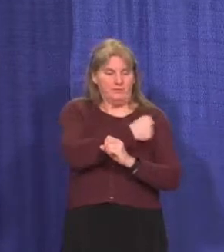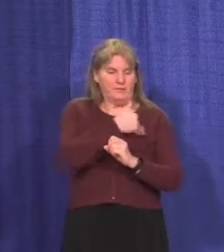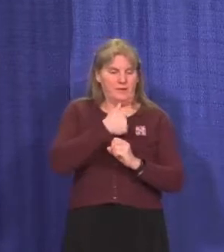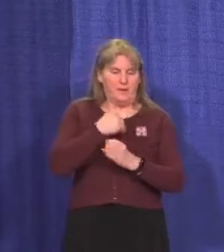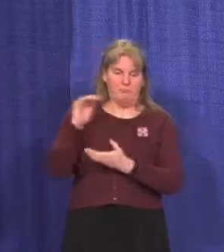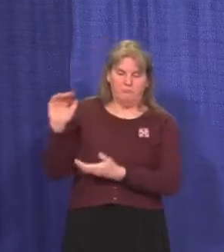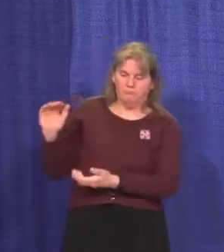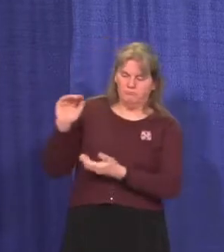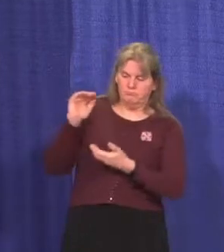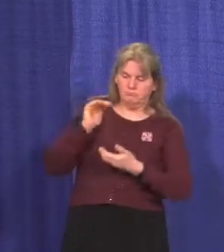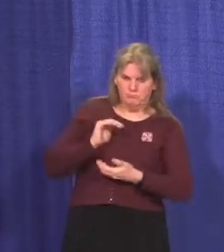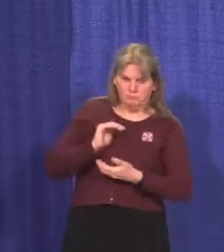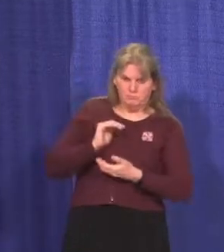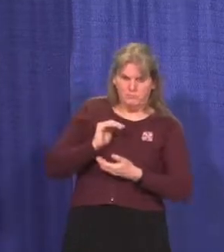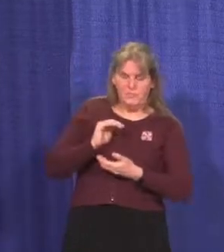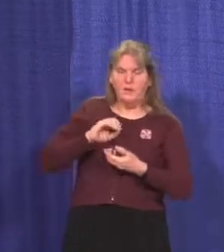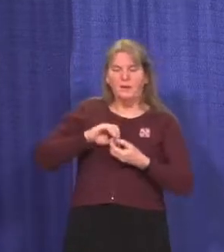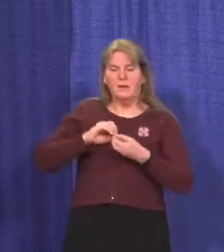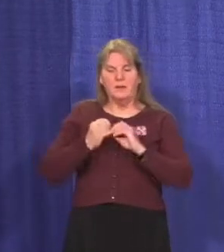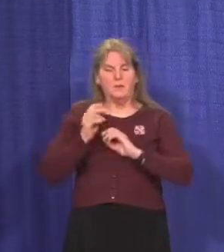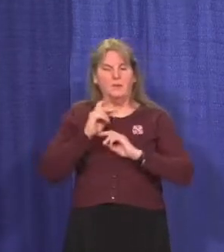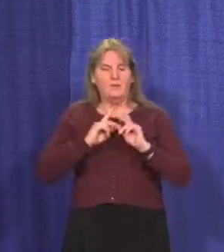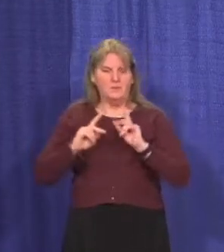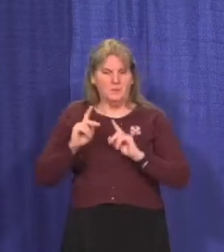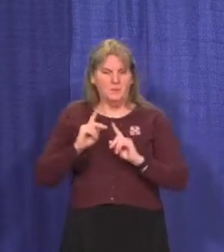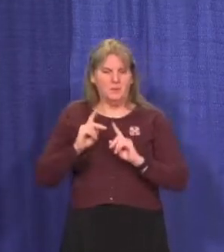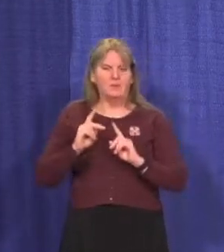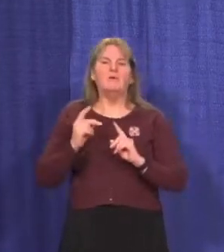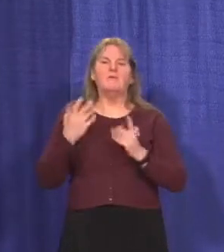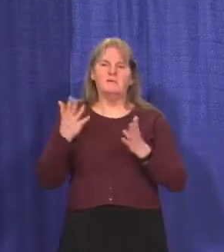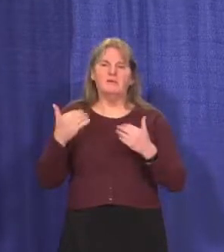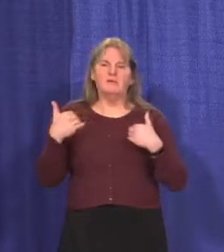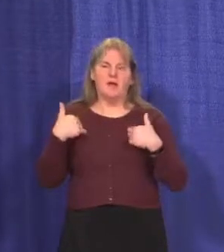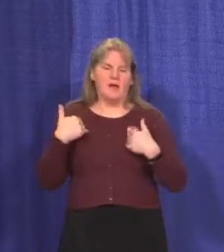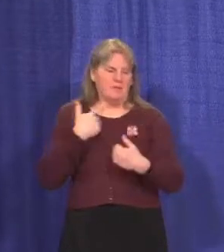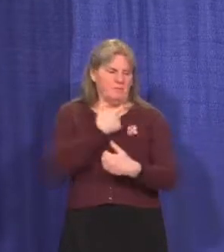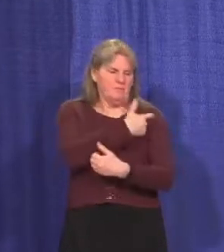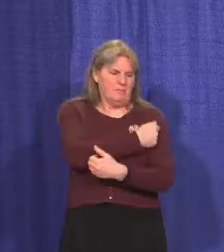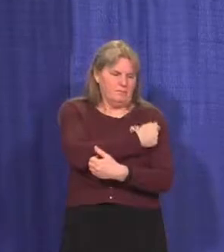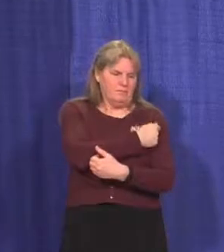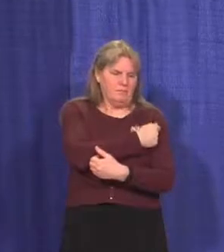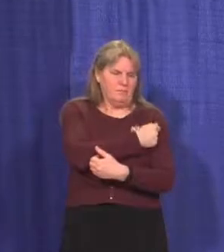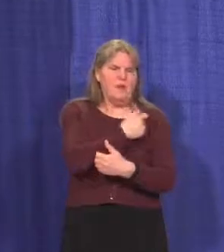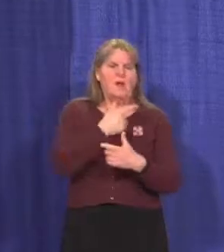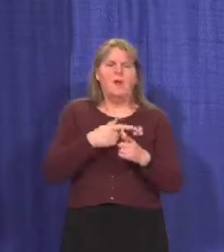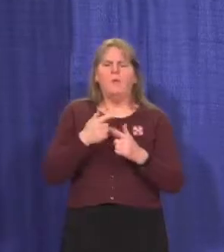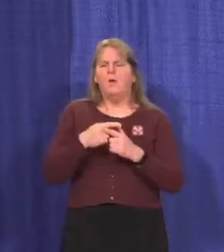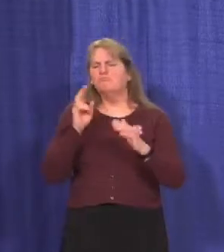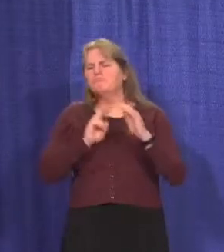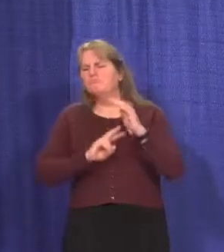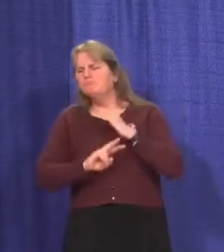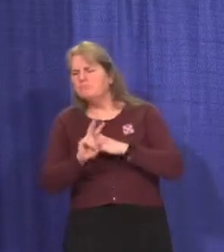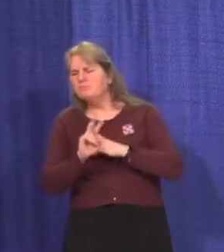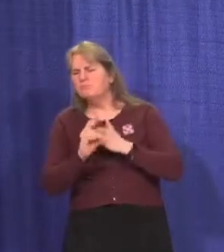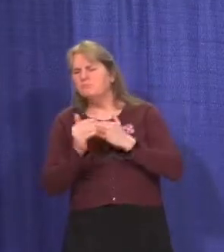have been vaccinated and what we can foresee in the future coming